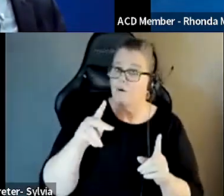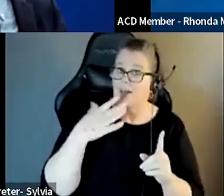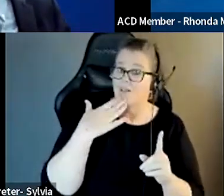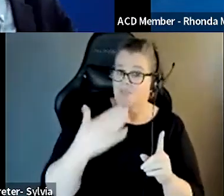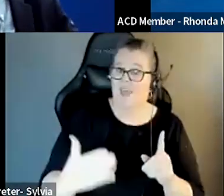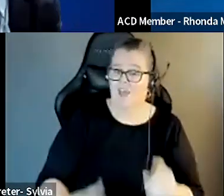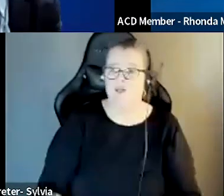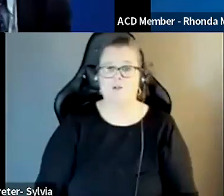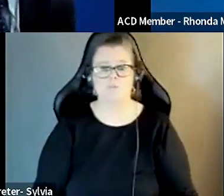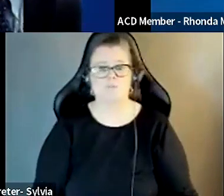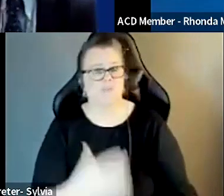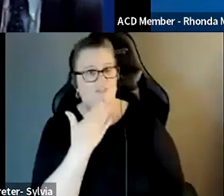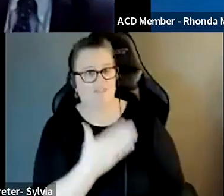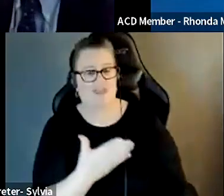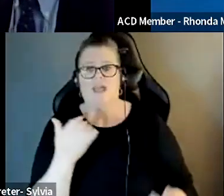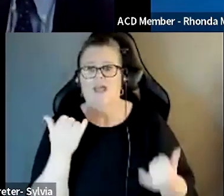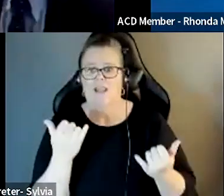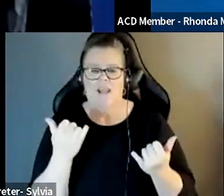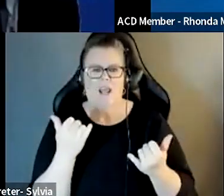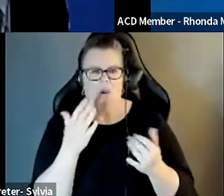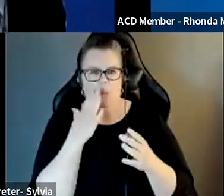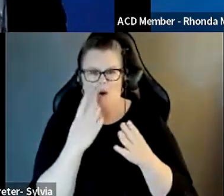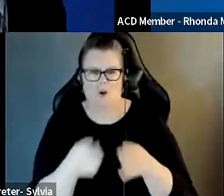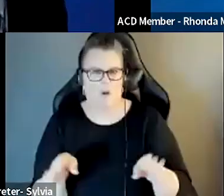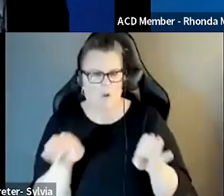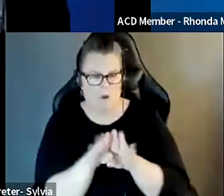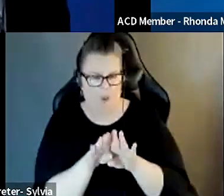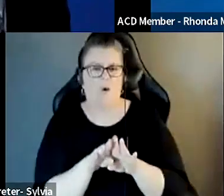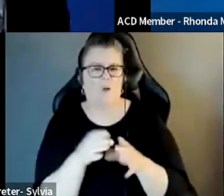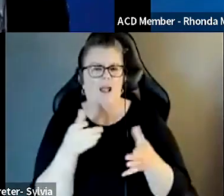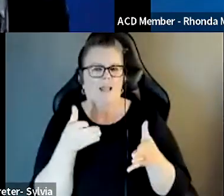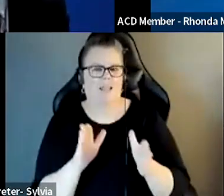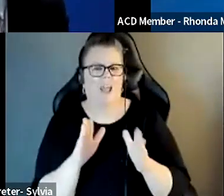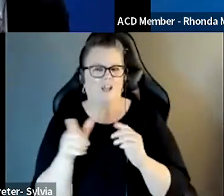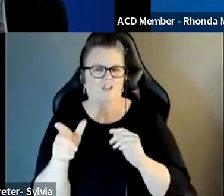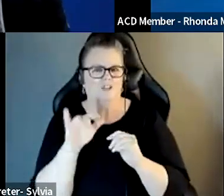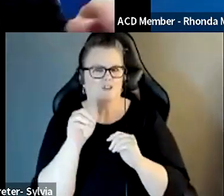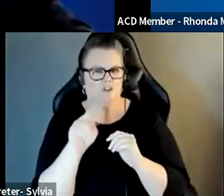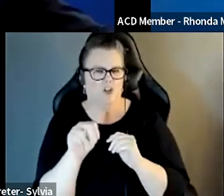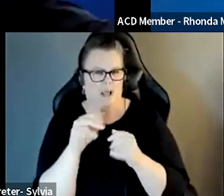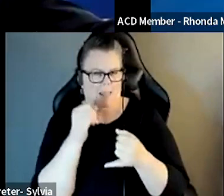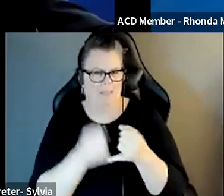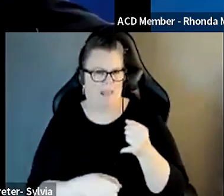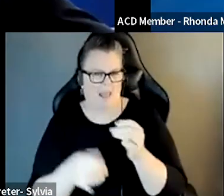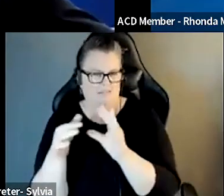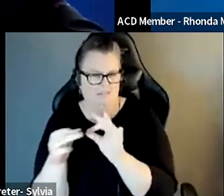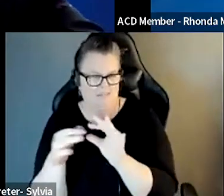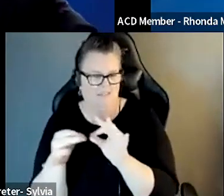I'm going to close out this session in a moment, give John some last words. But just to -- want to get -- as we did last time for Health Equity Working Group --